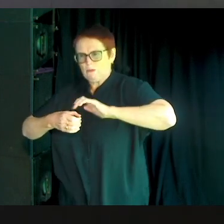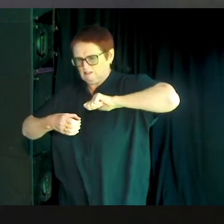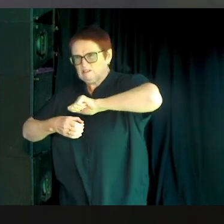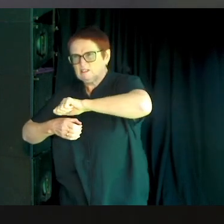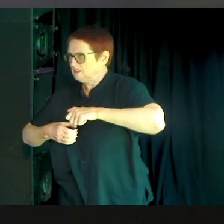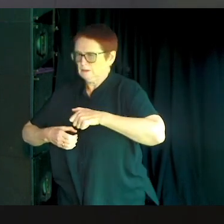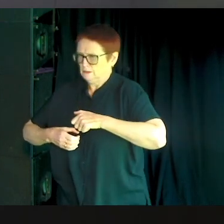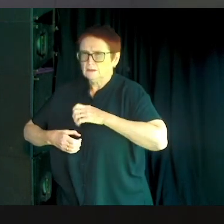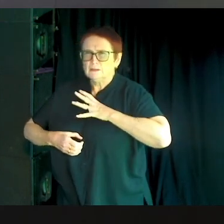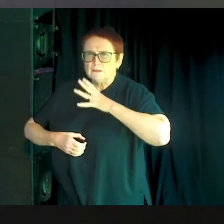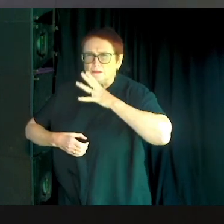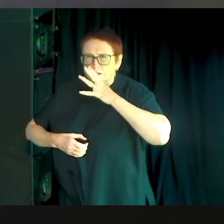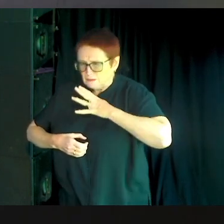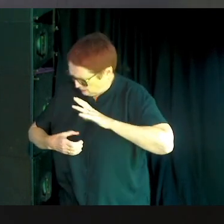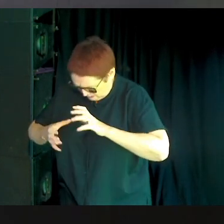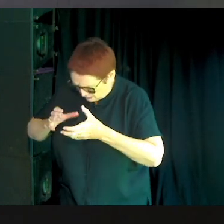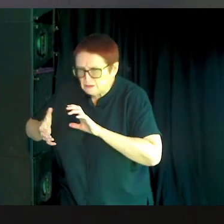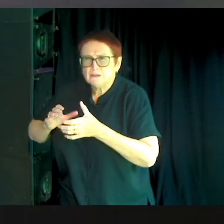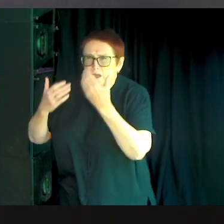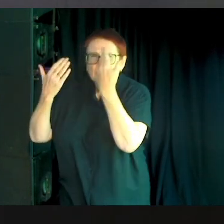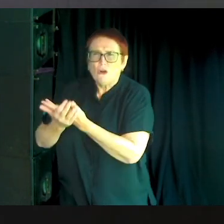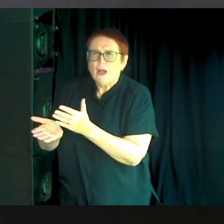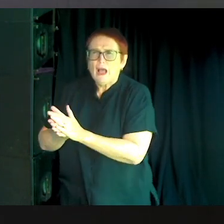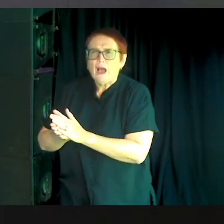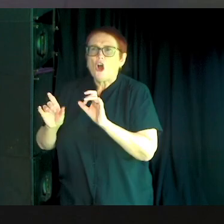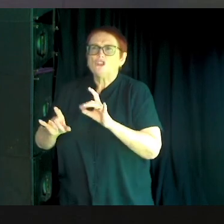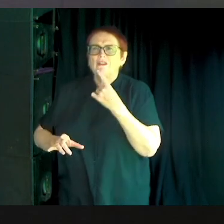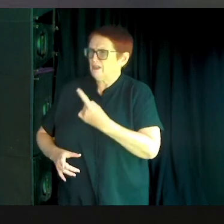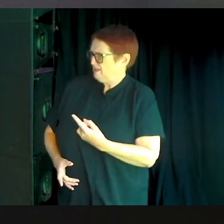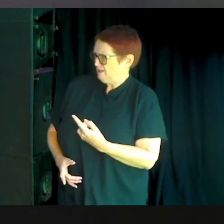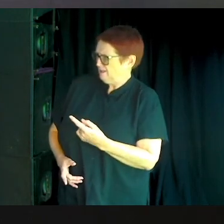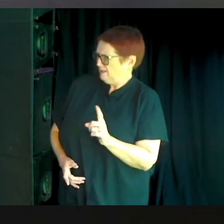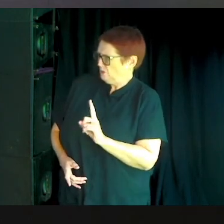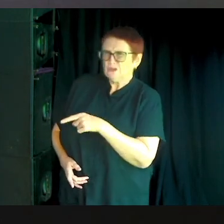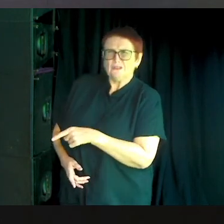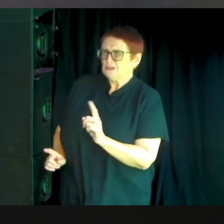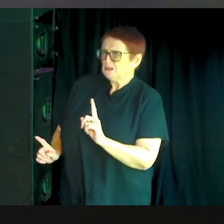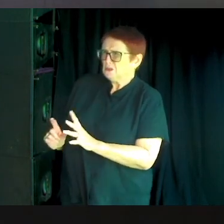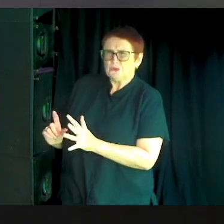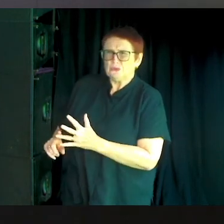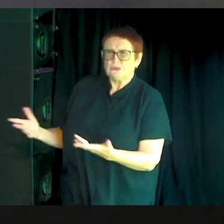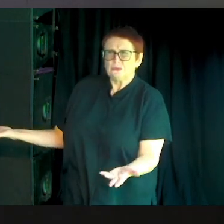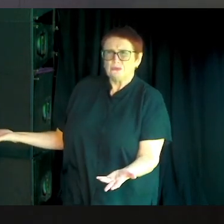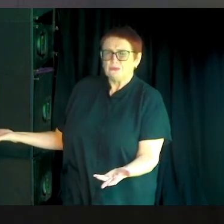working like this for ages until my my australian friend come what are you doing I feel so stupid